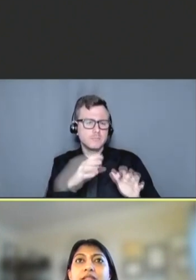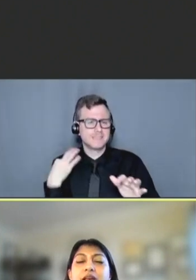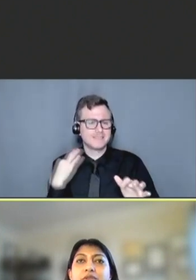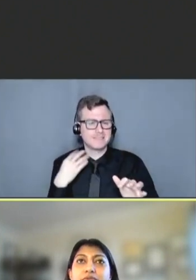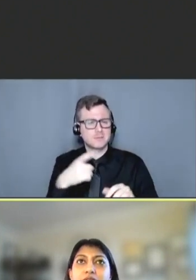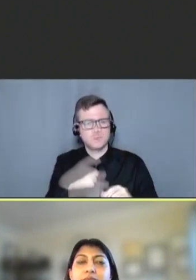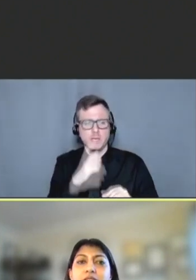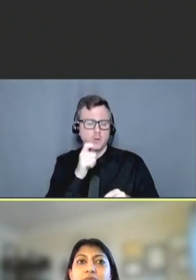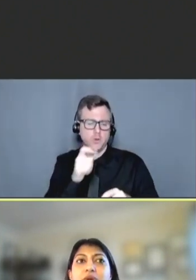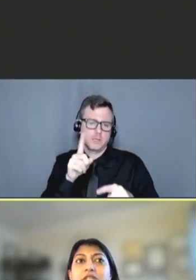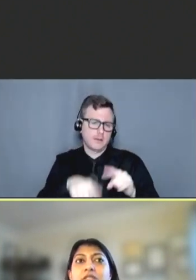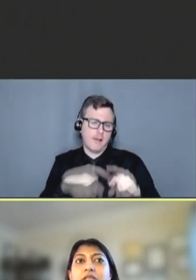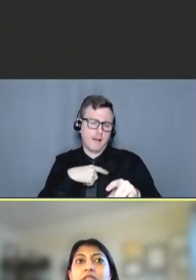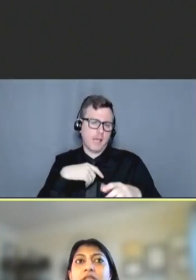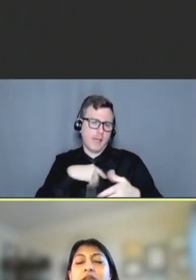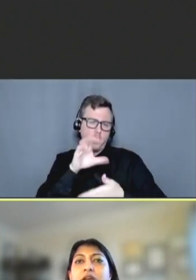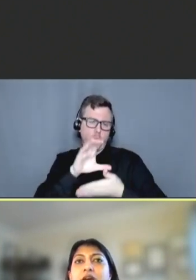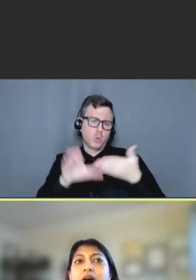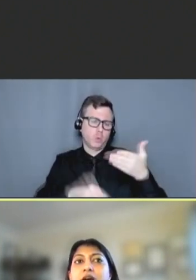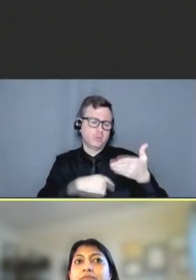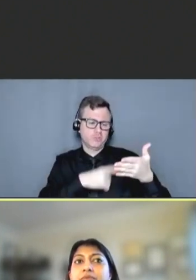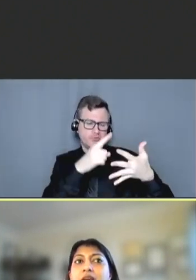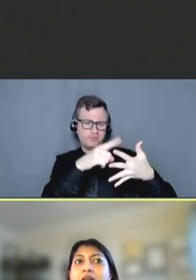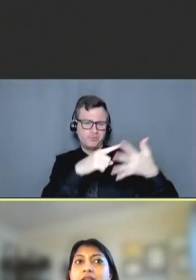state level for some of these pregnancies.